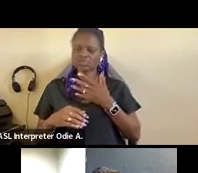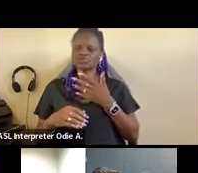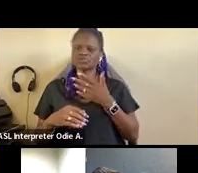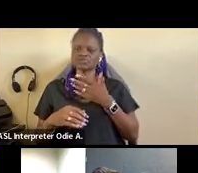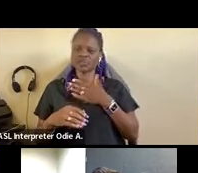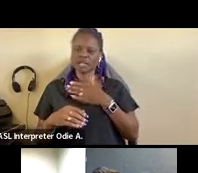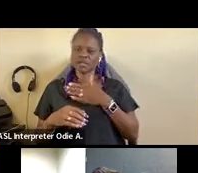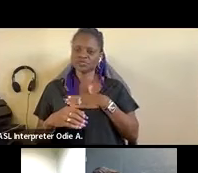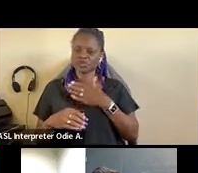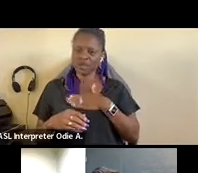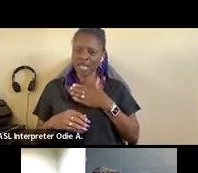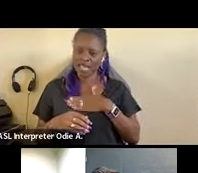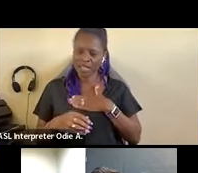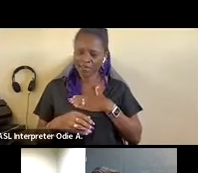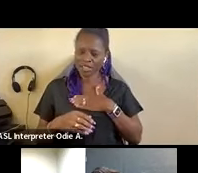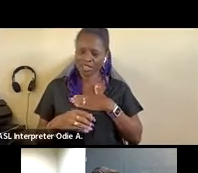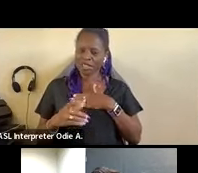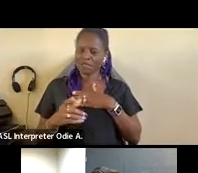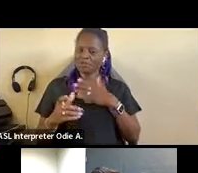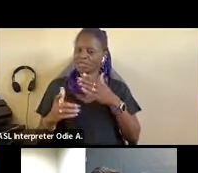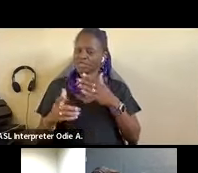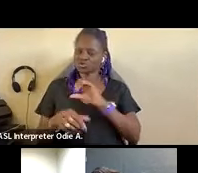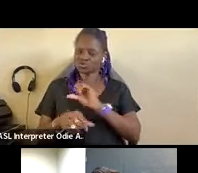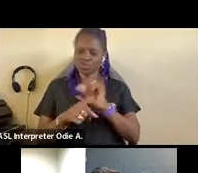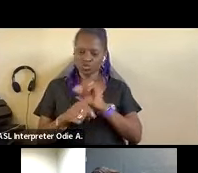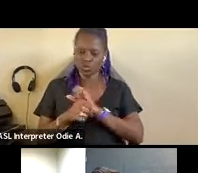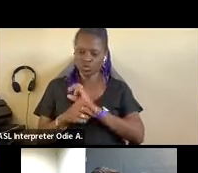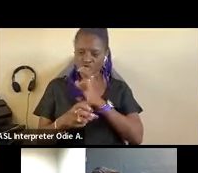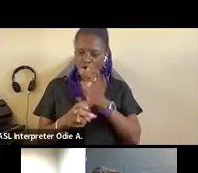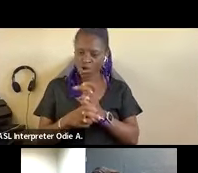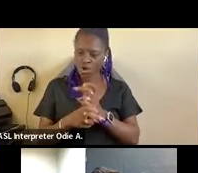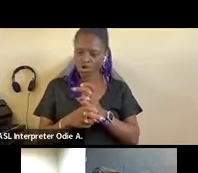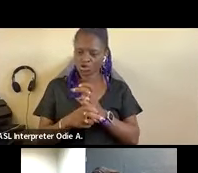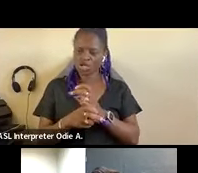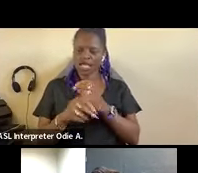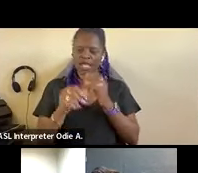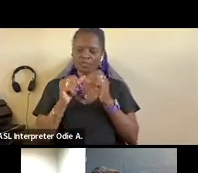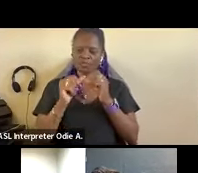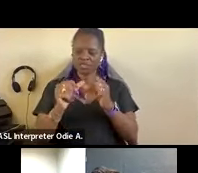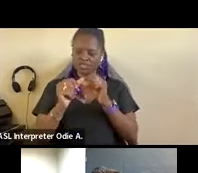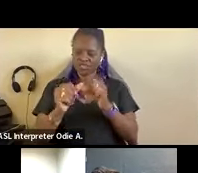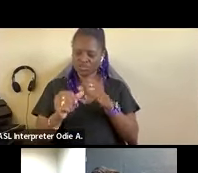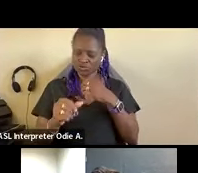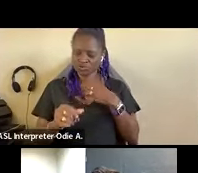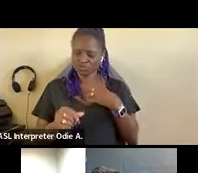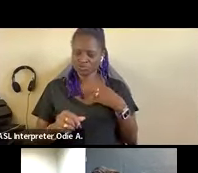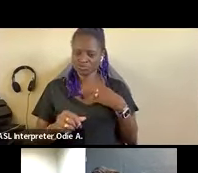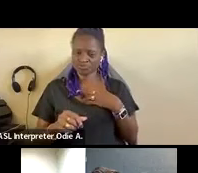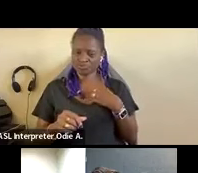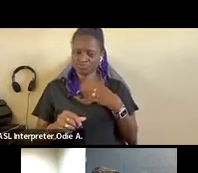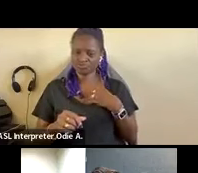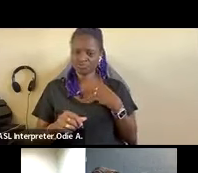to pivot as needed to meet the ever changing needs of this vaccine effort. Thank you to our equity manager, Danielle